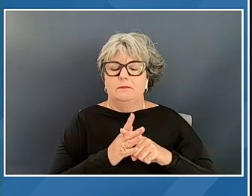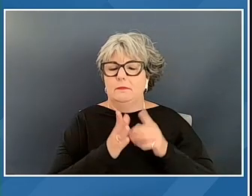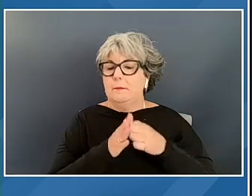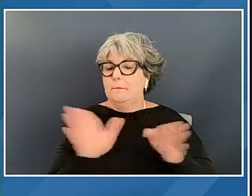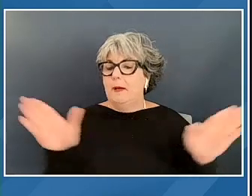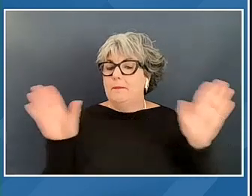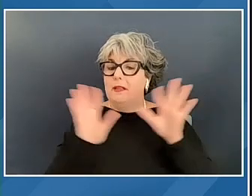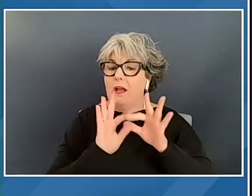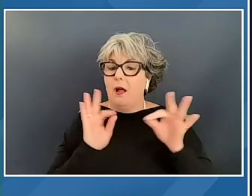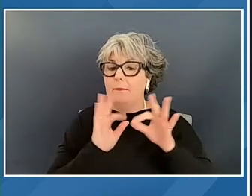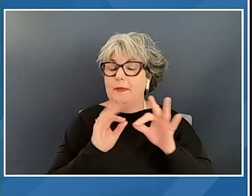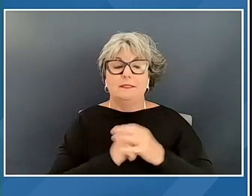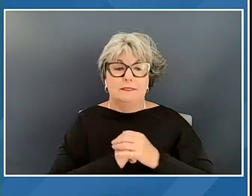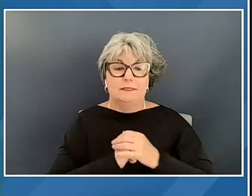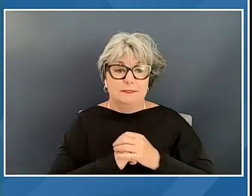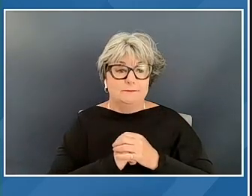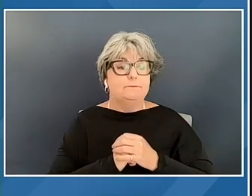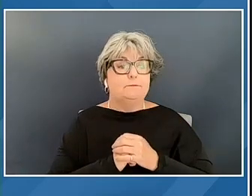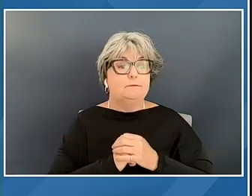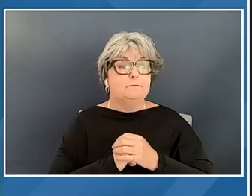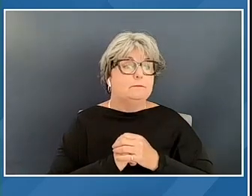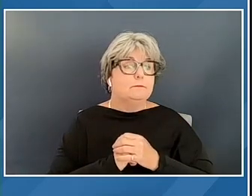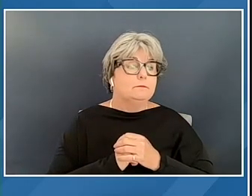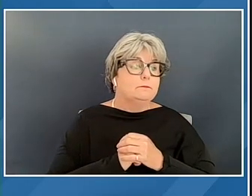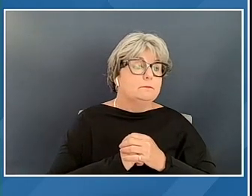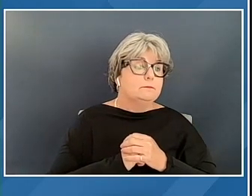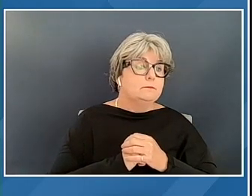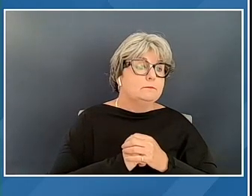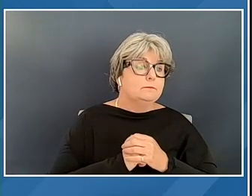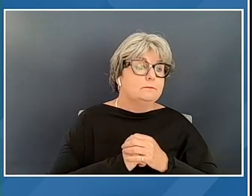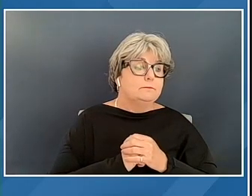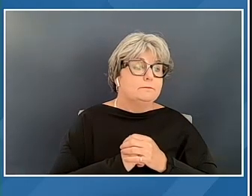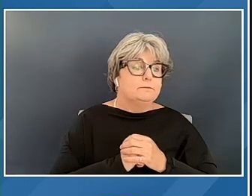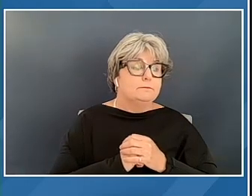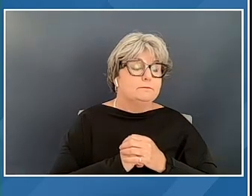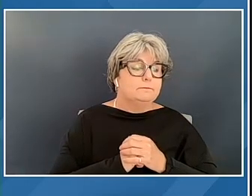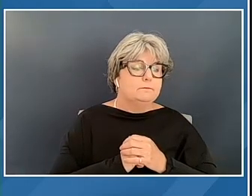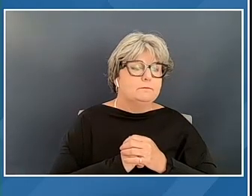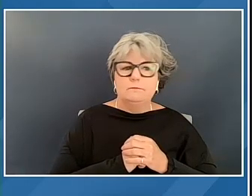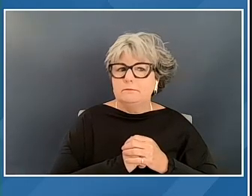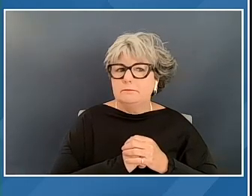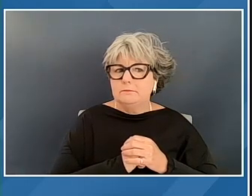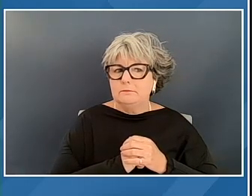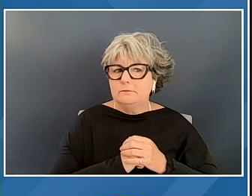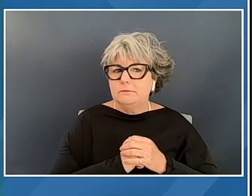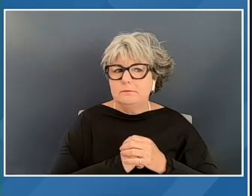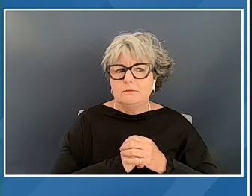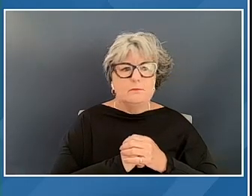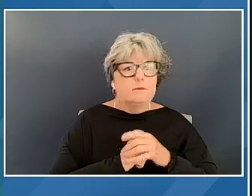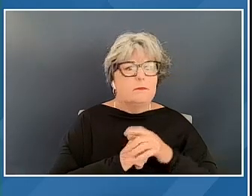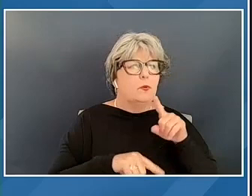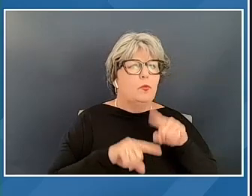Probably not going to be able to get both to Jalil and Jada. Jalil, do you have something that can be